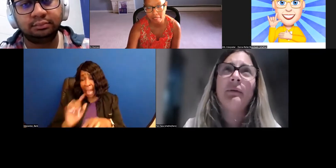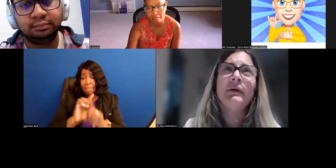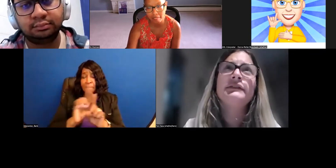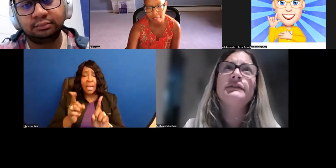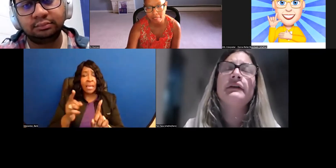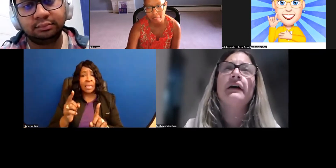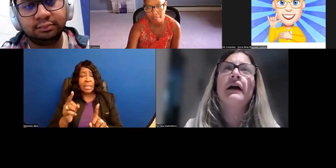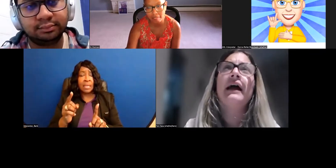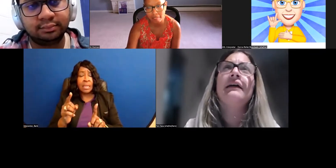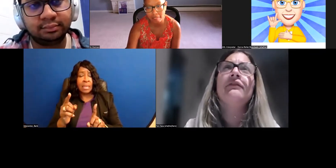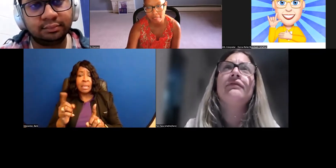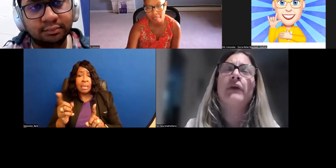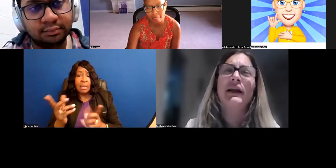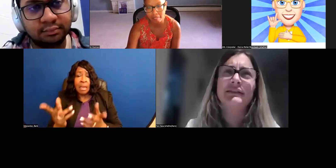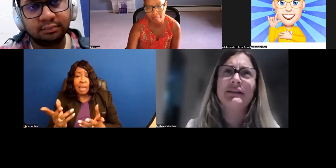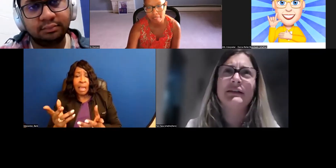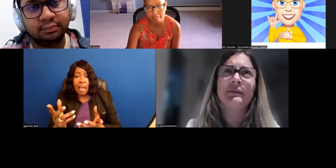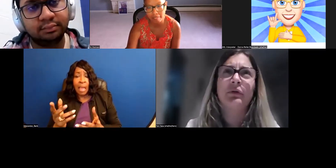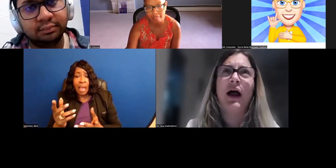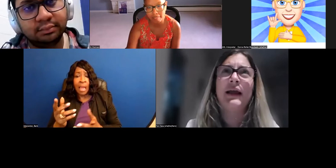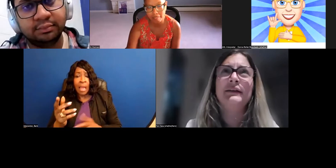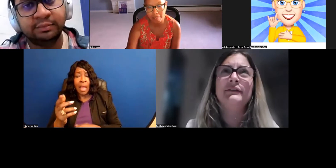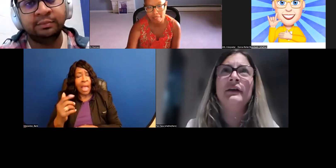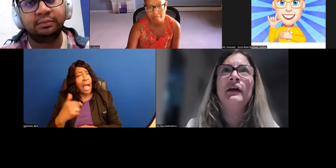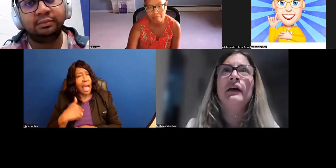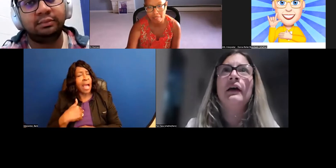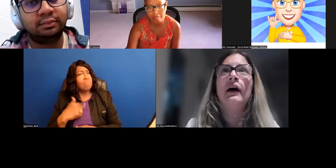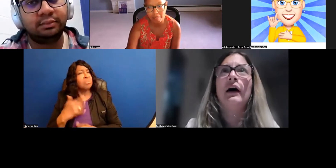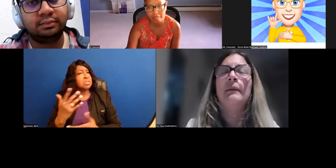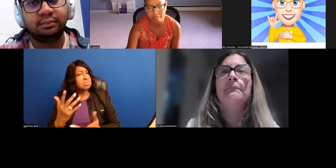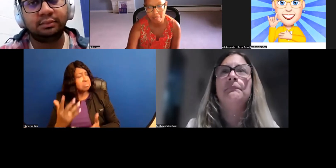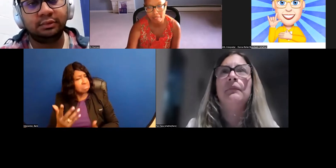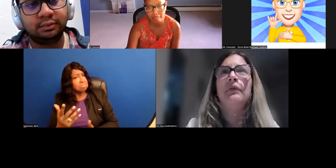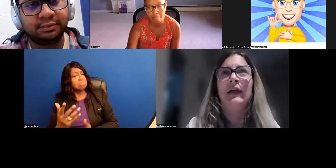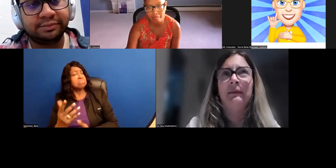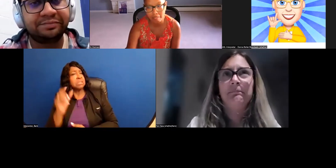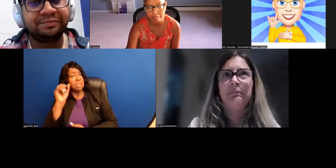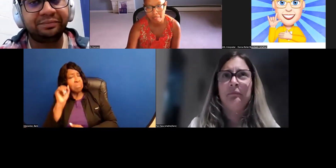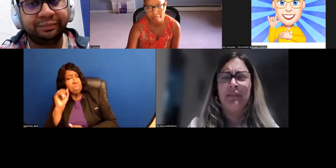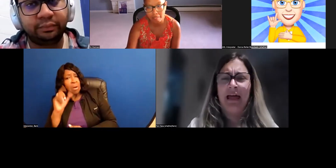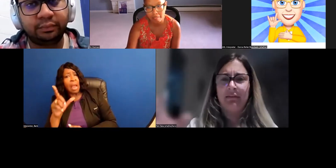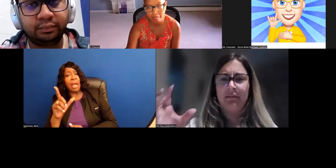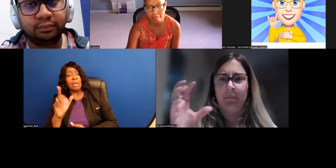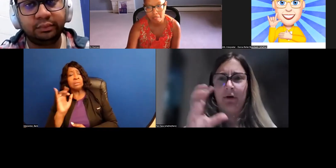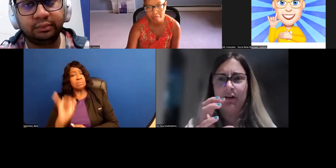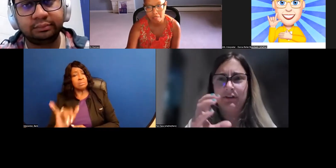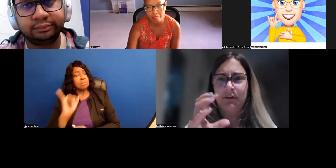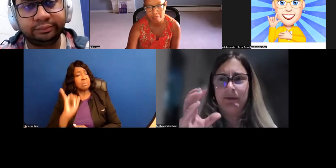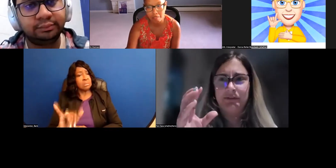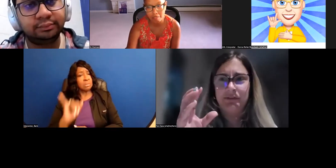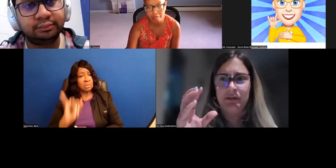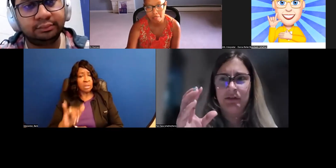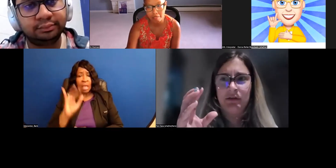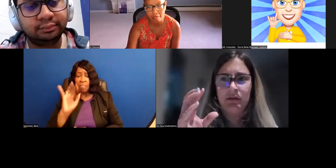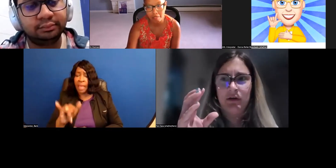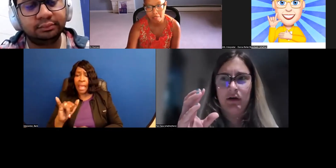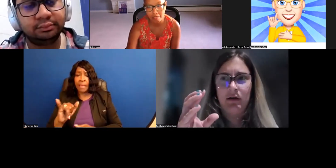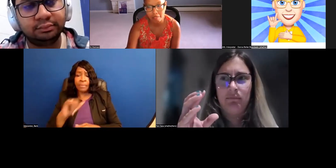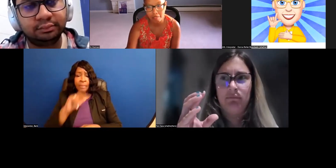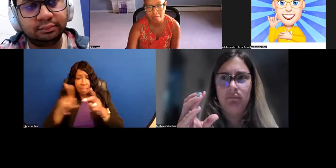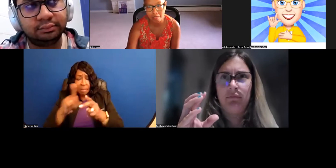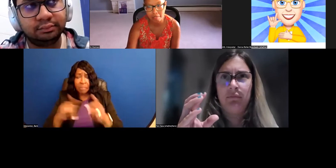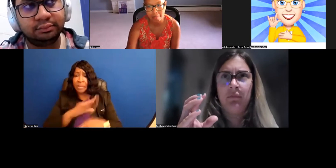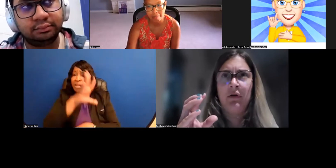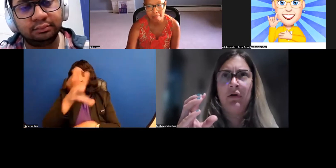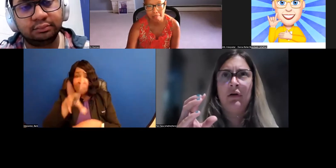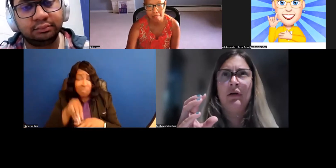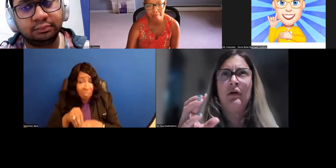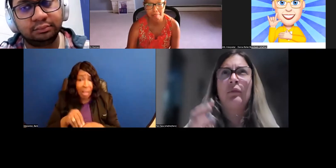And I was presently surprised that the participants